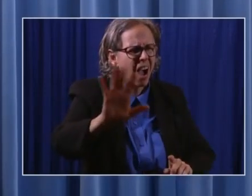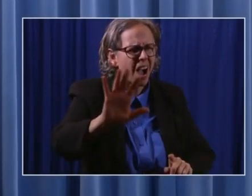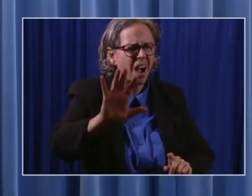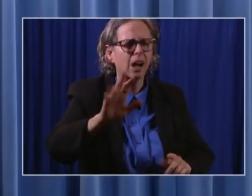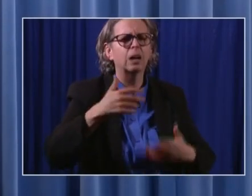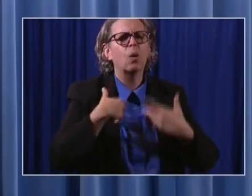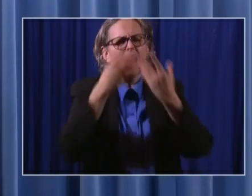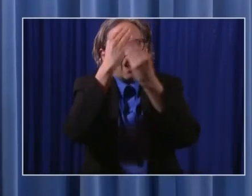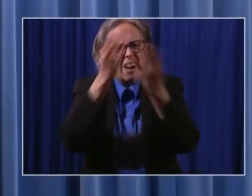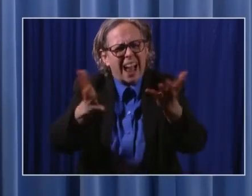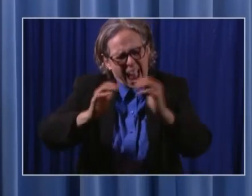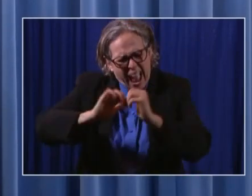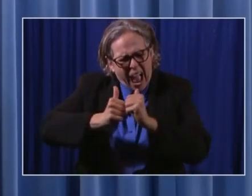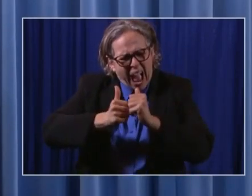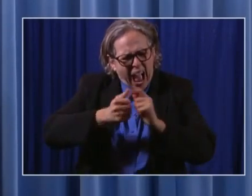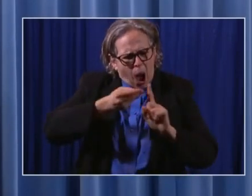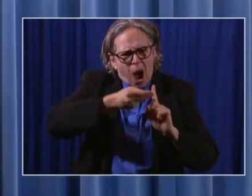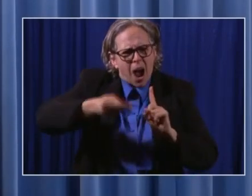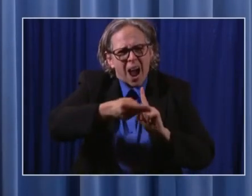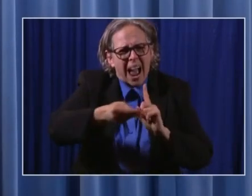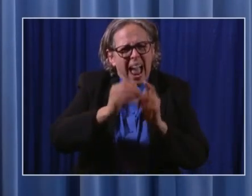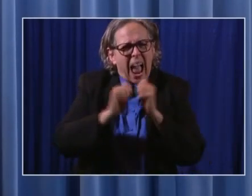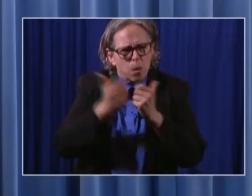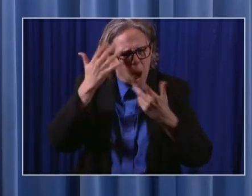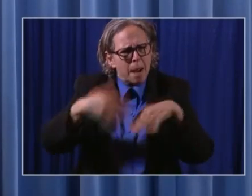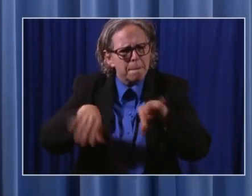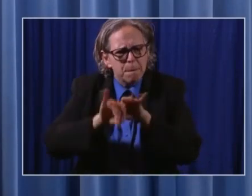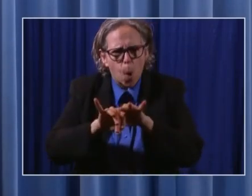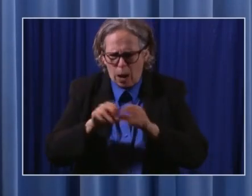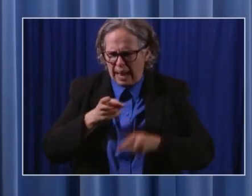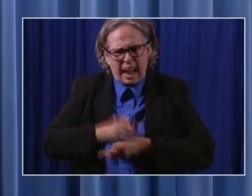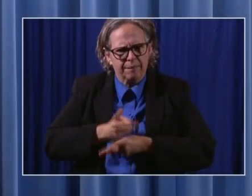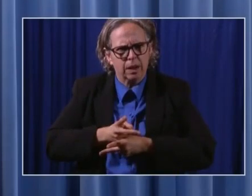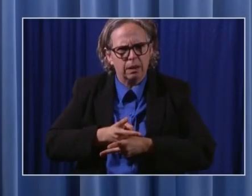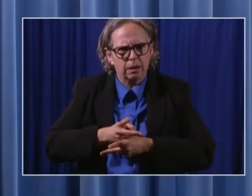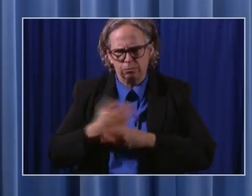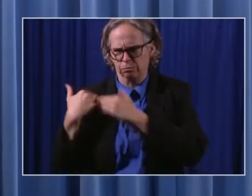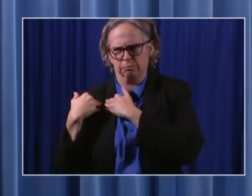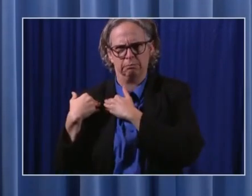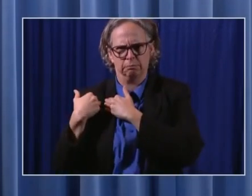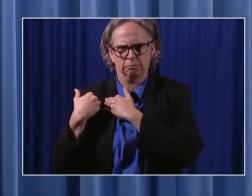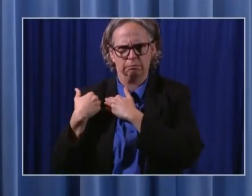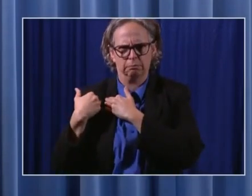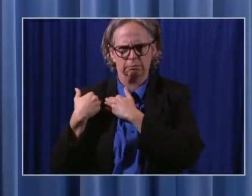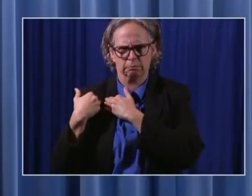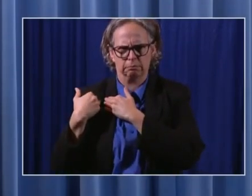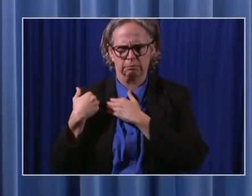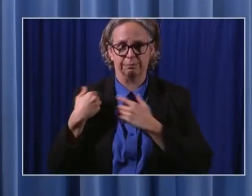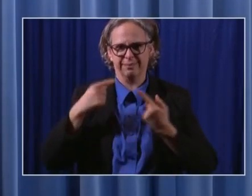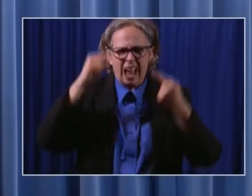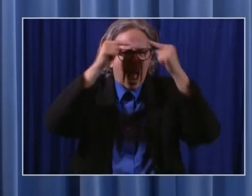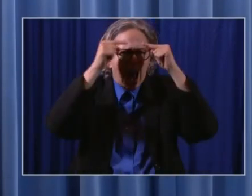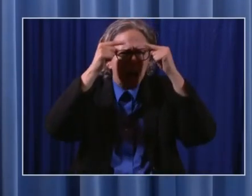NOT TRIED TO PUT BLAME ON PEOPLE AT BUT WE ARE TRYING TO ILLUSTRATE HOW THESE OCHER AND